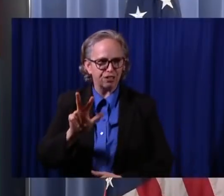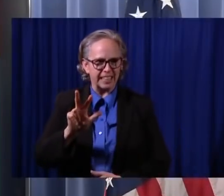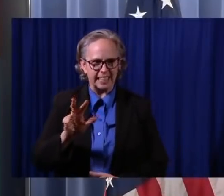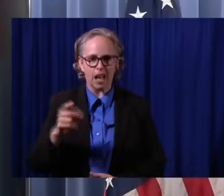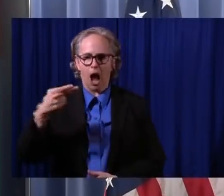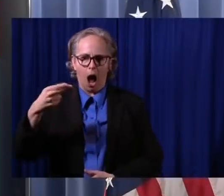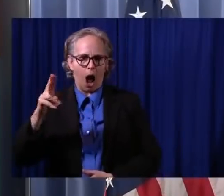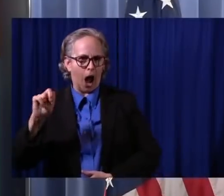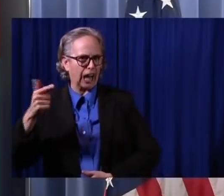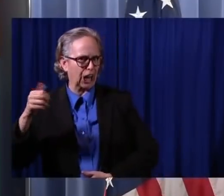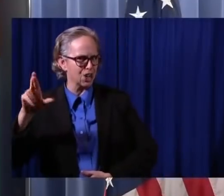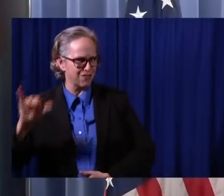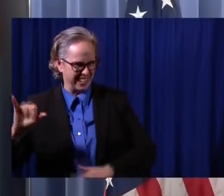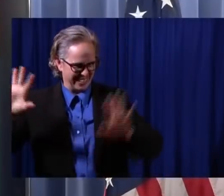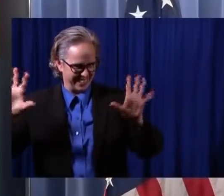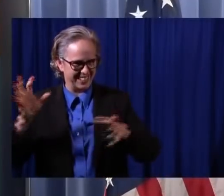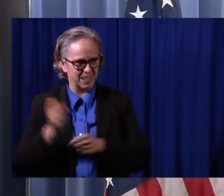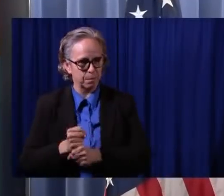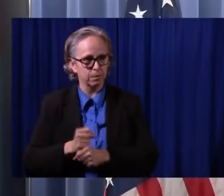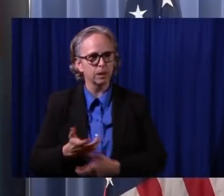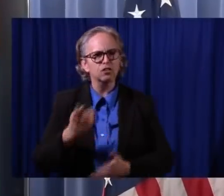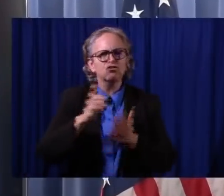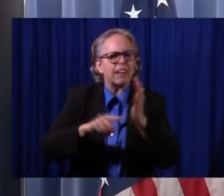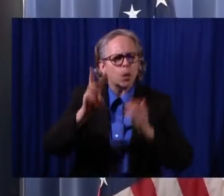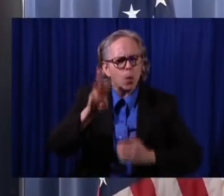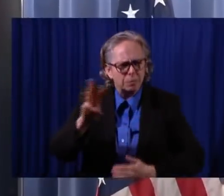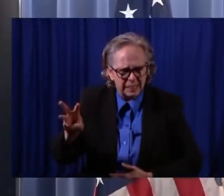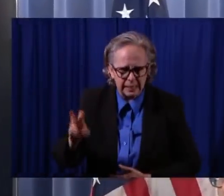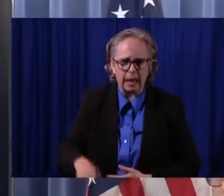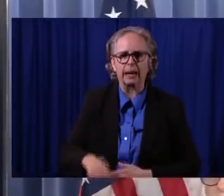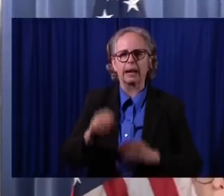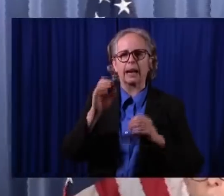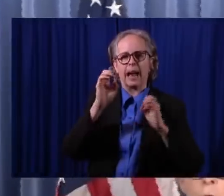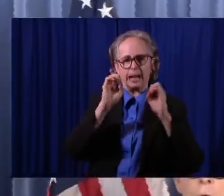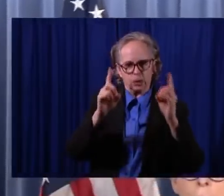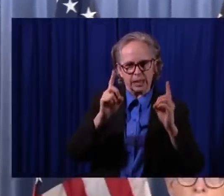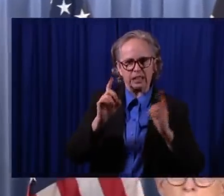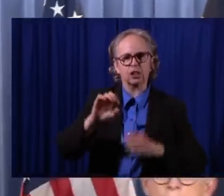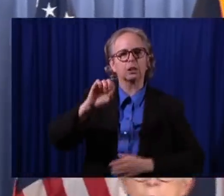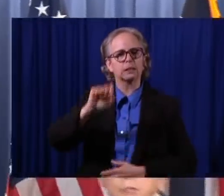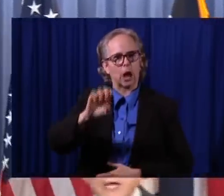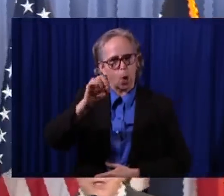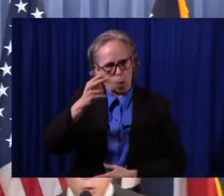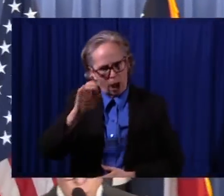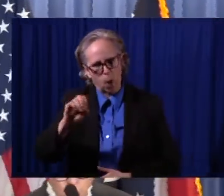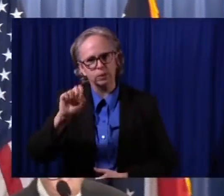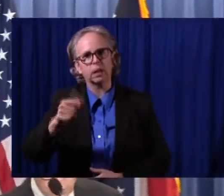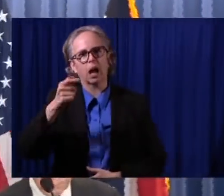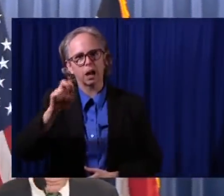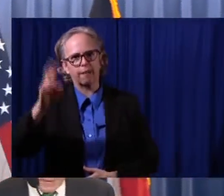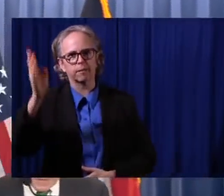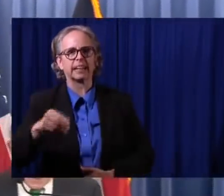HEALTHY MEALS AND NO SIGN-UP IS CALL 1866 THREE HUNGRY TO FIND YOU CAN PICK UP GOOD FOOD FOR